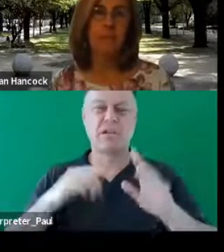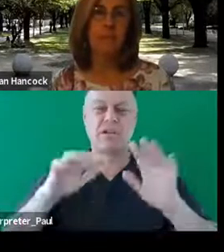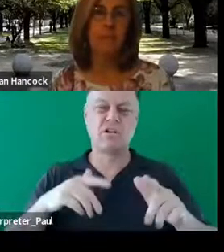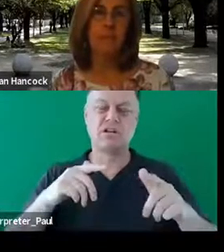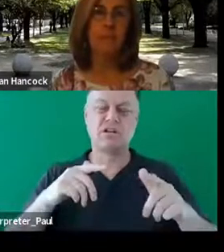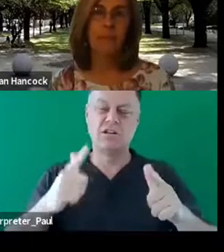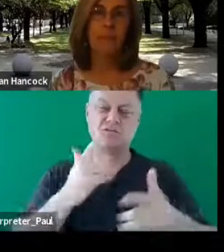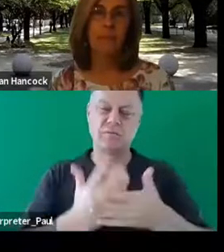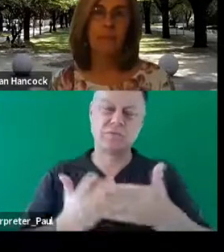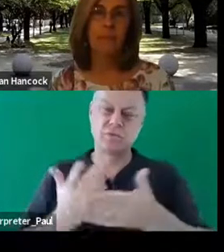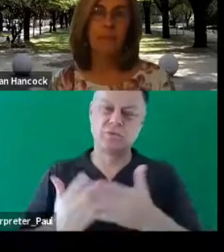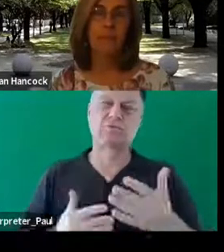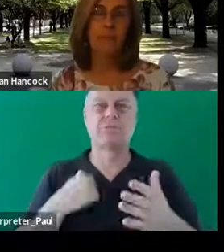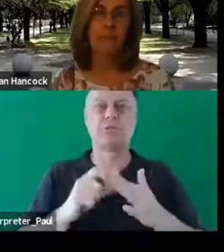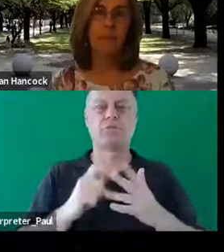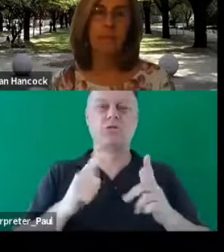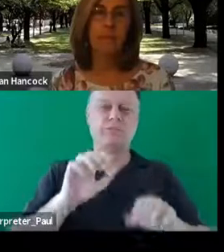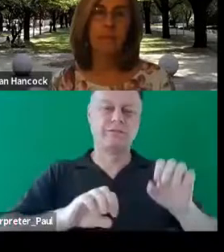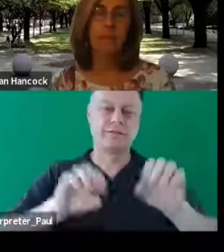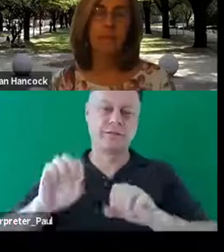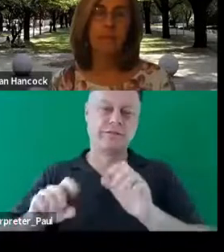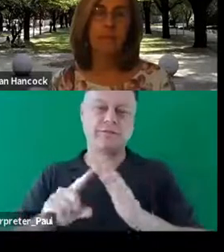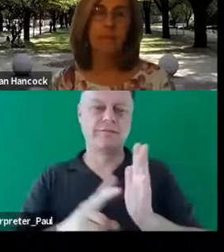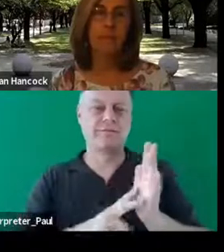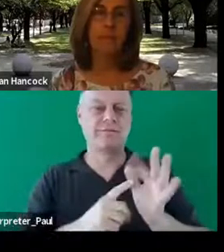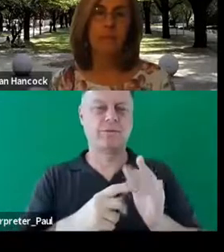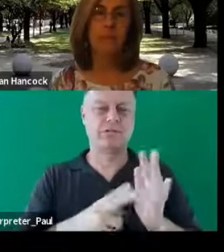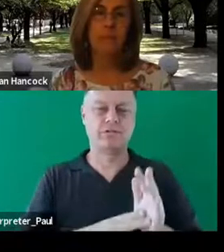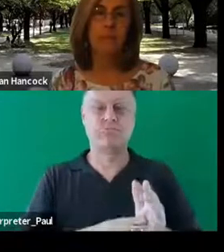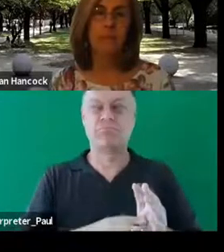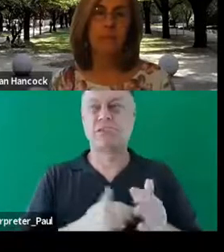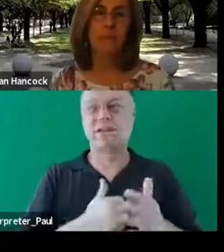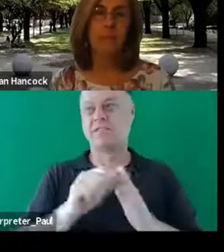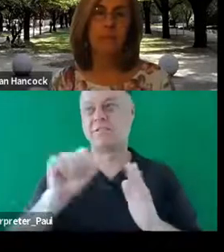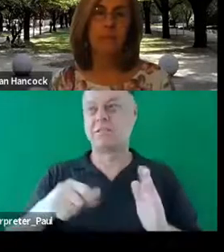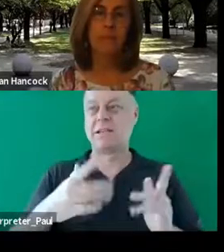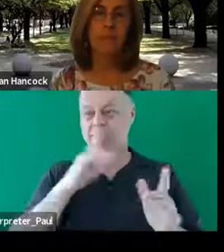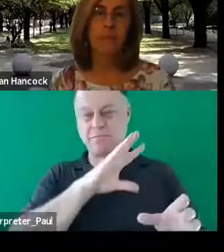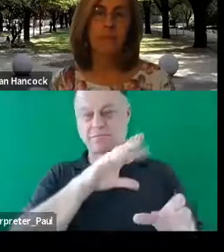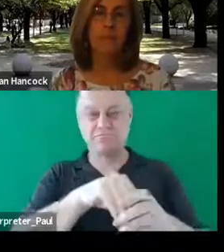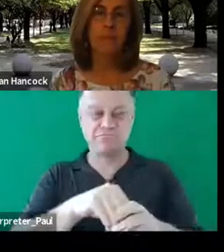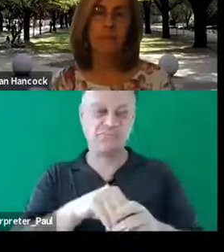semester we talk about how many people engaged and how they engaged and what they engaged with,